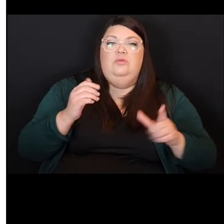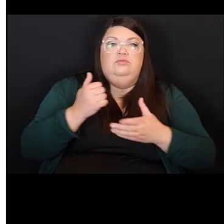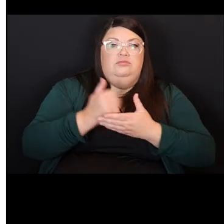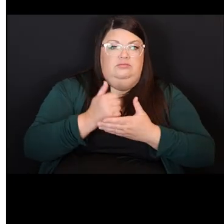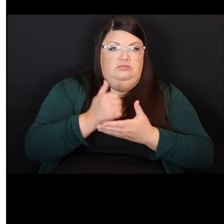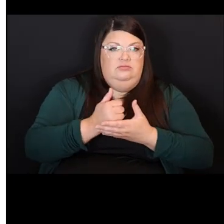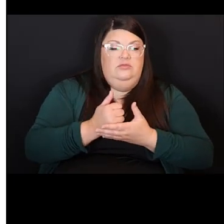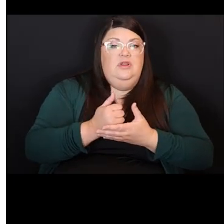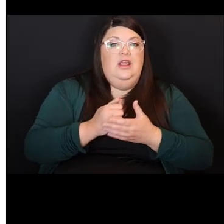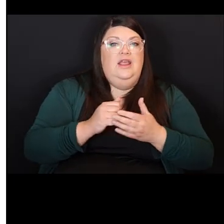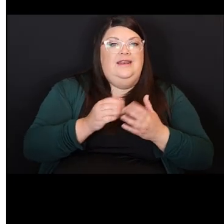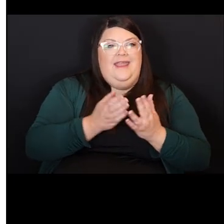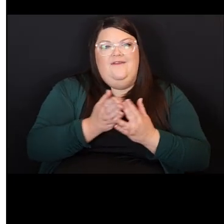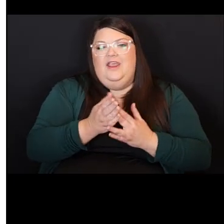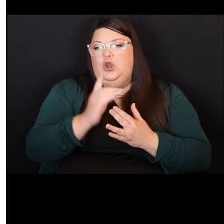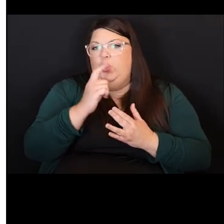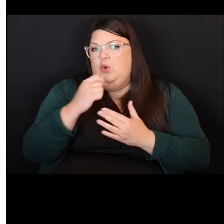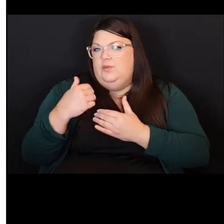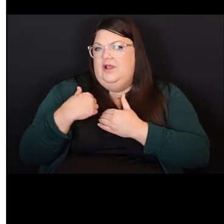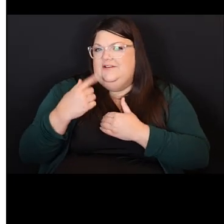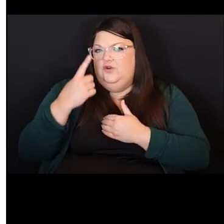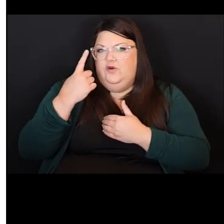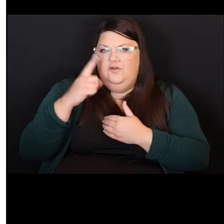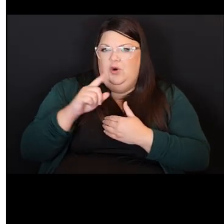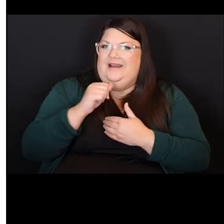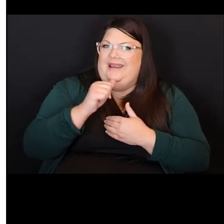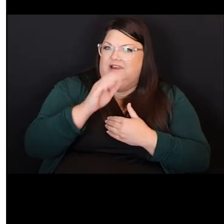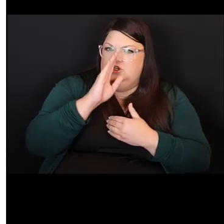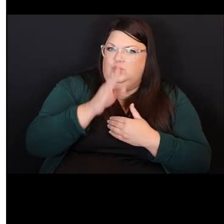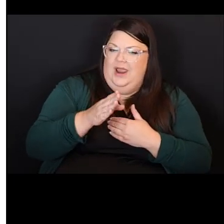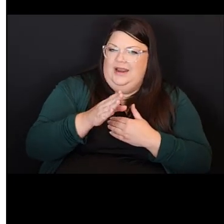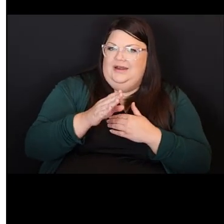assist you with navigating who is responsible for indirect cost rate